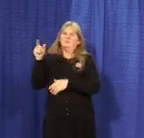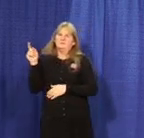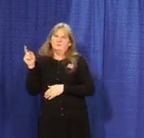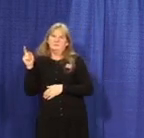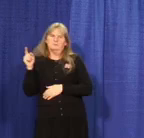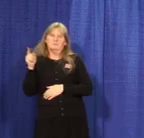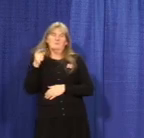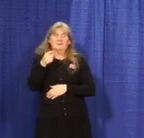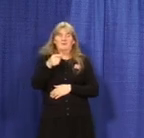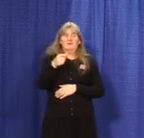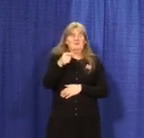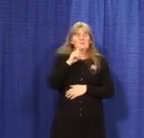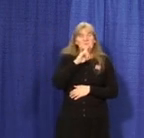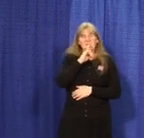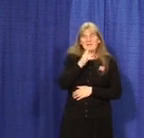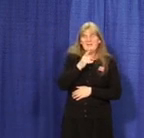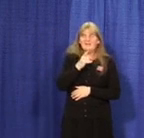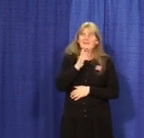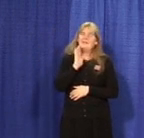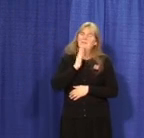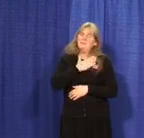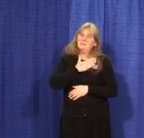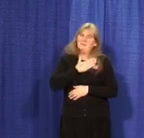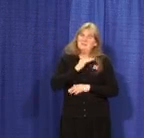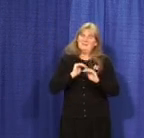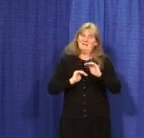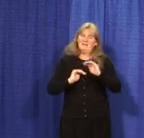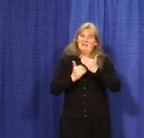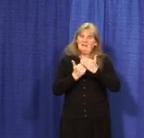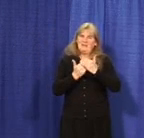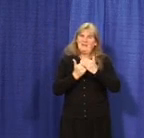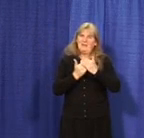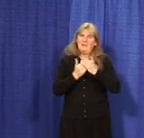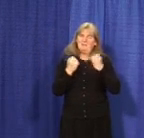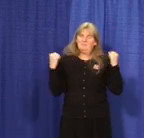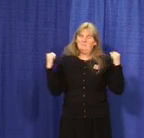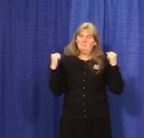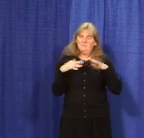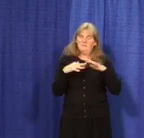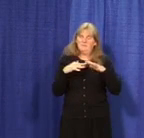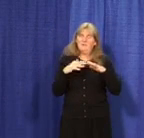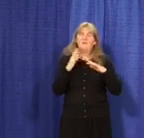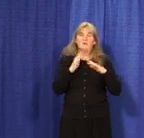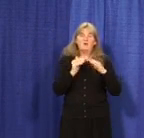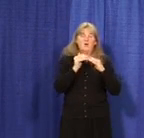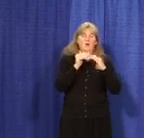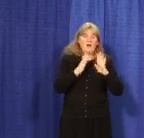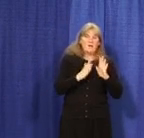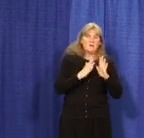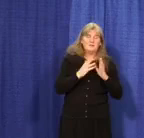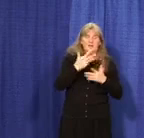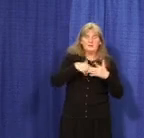one step further. Please limit any indoor gatherings to your household and social bubble only.